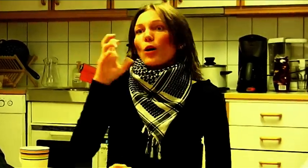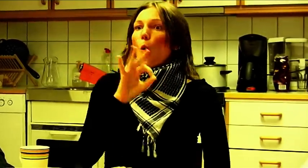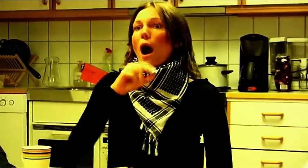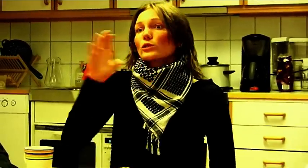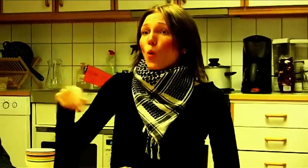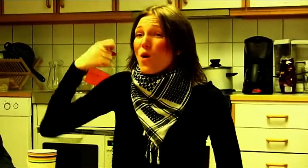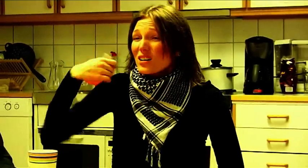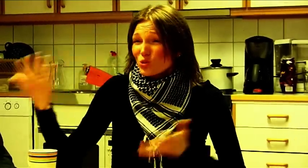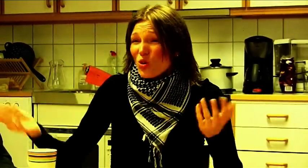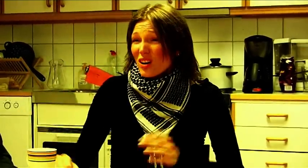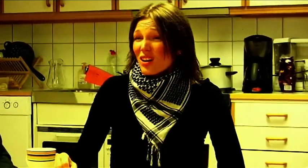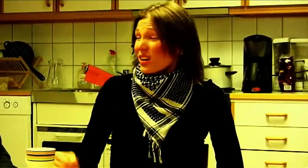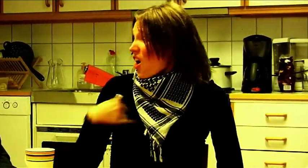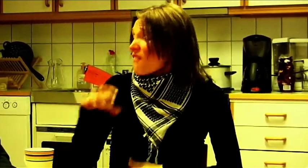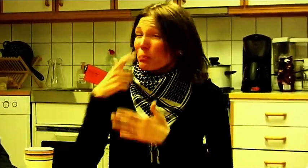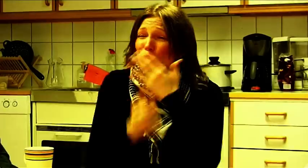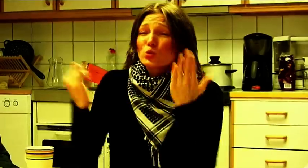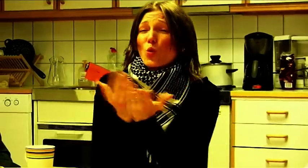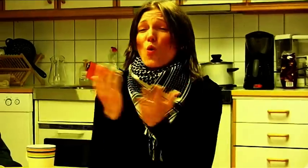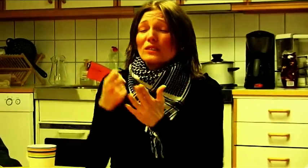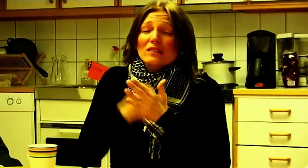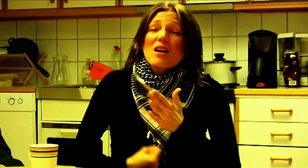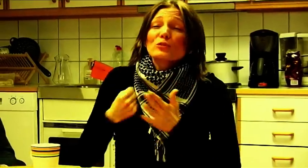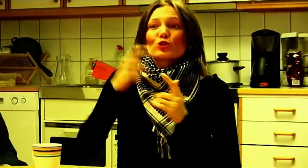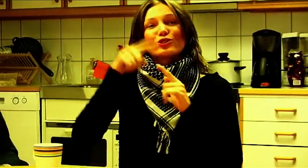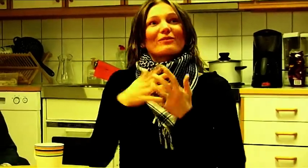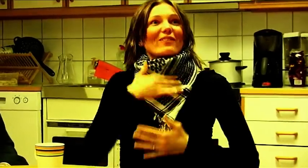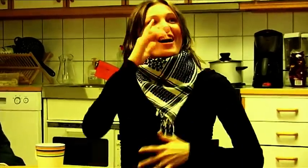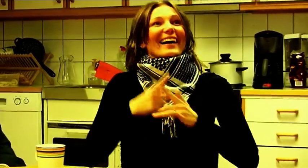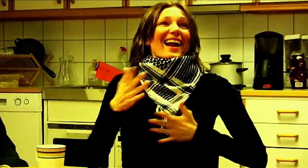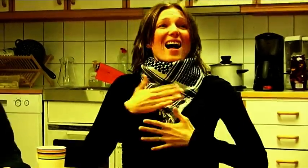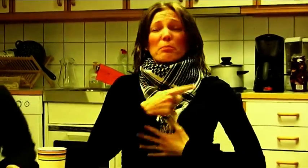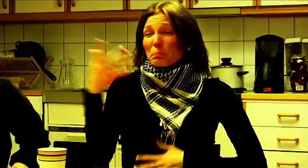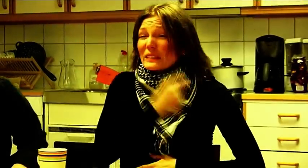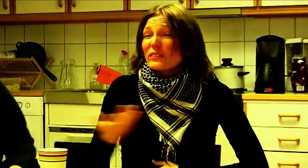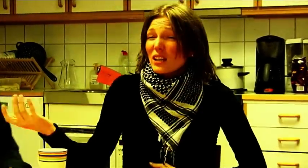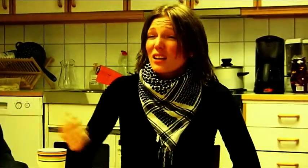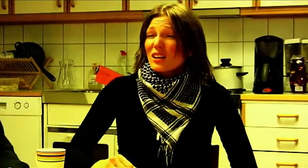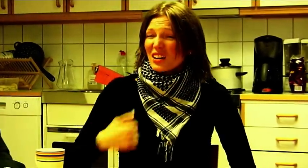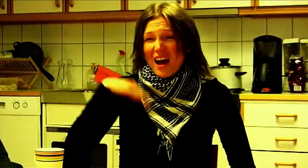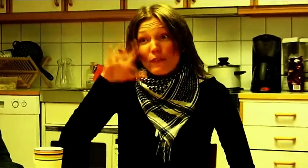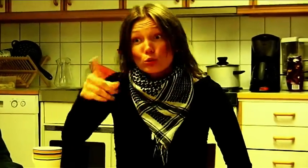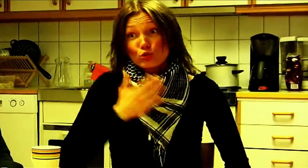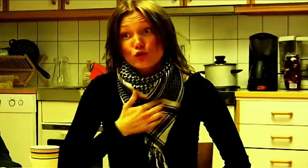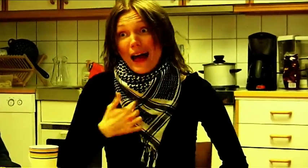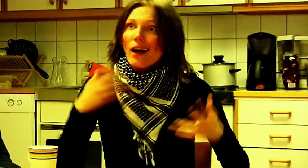good enough for Johansson. I failed in school even though I struggled to make- my parents happy, but I kept disappointing them. I know you think that-